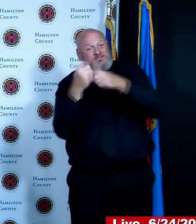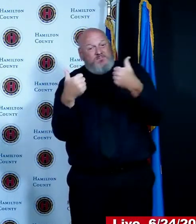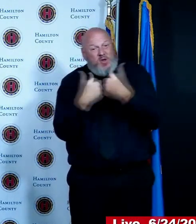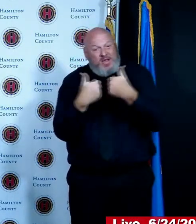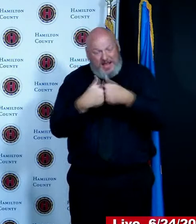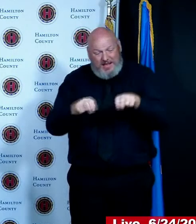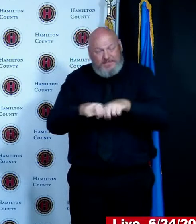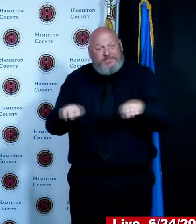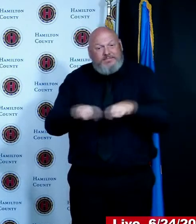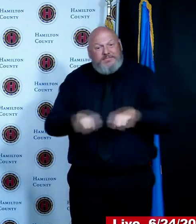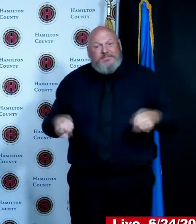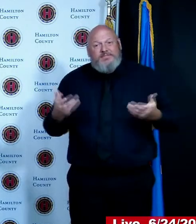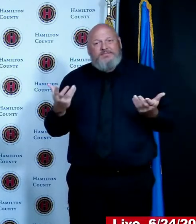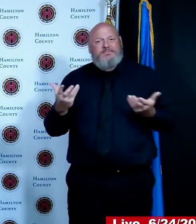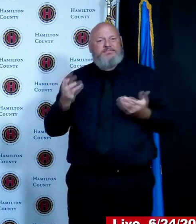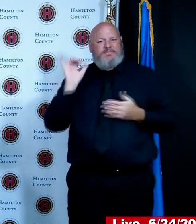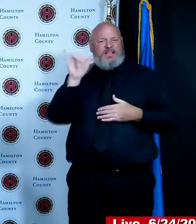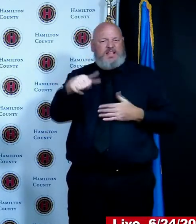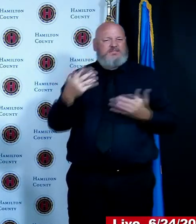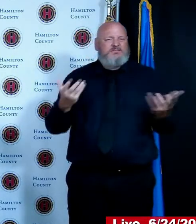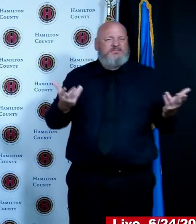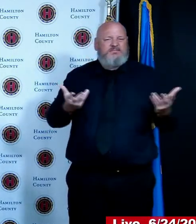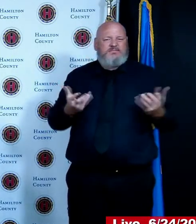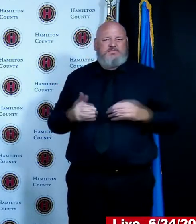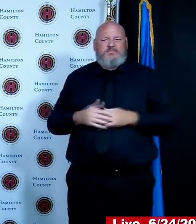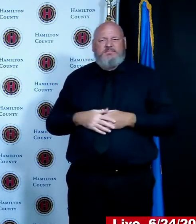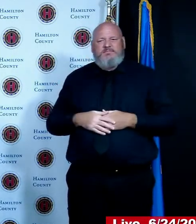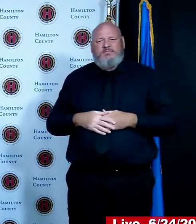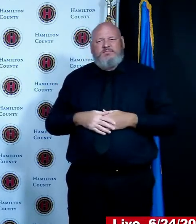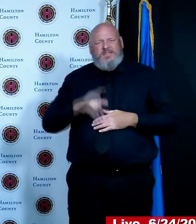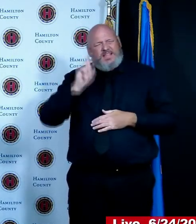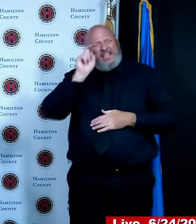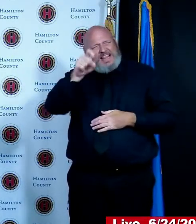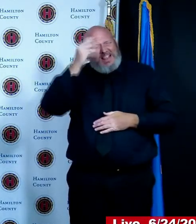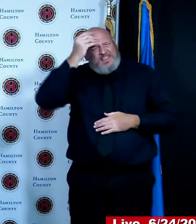really need each of us to take serious and each of us to do our part to helping